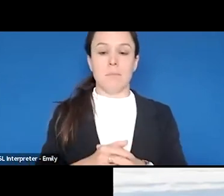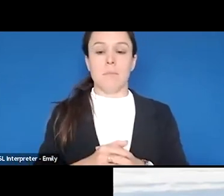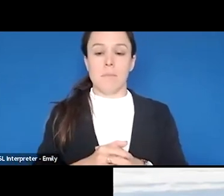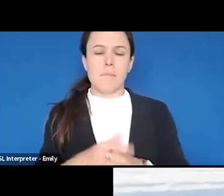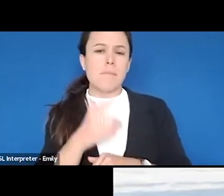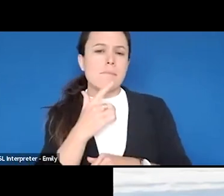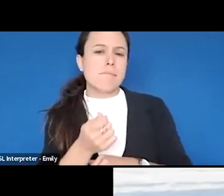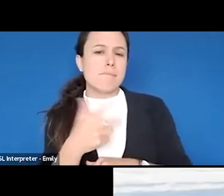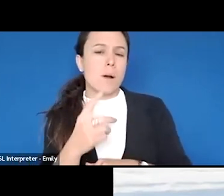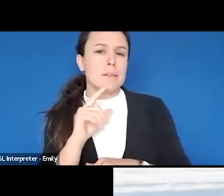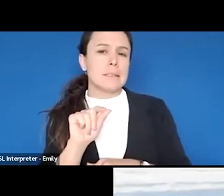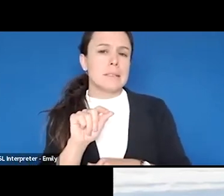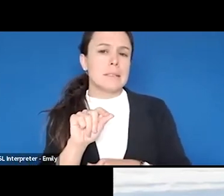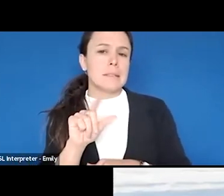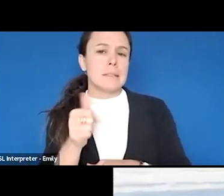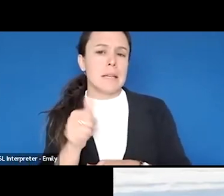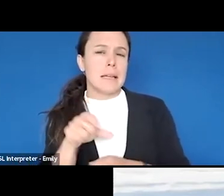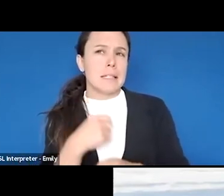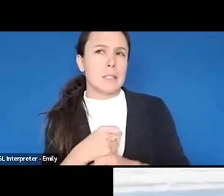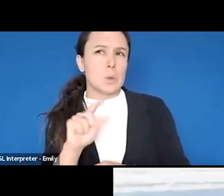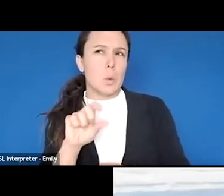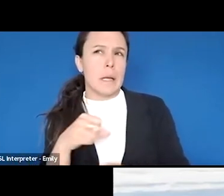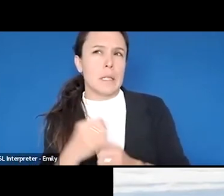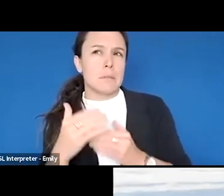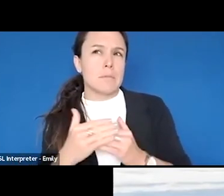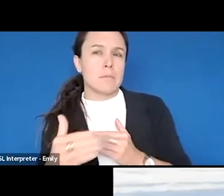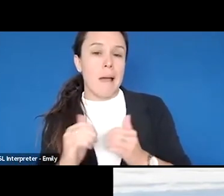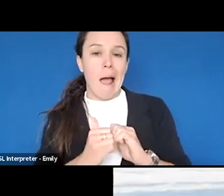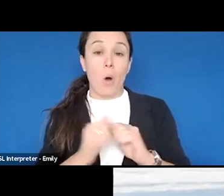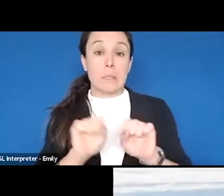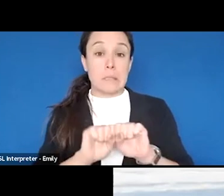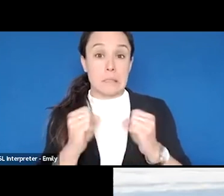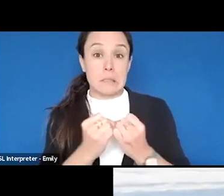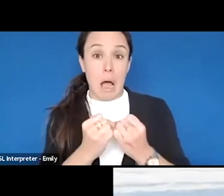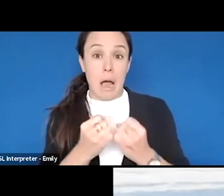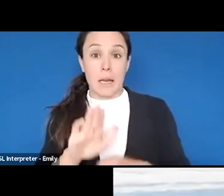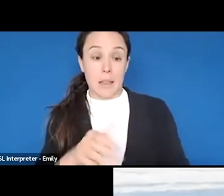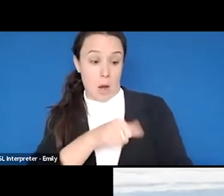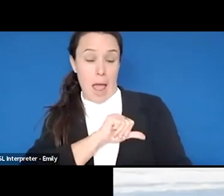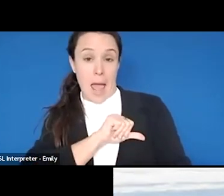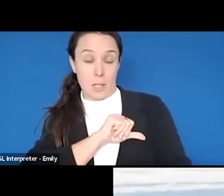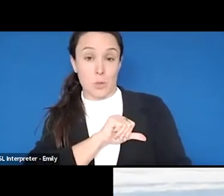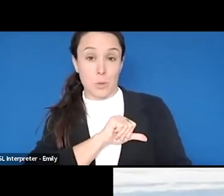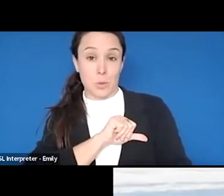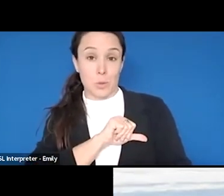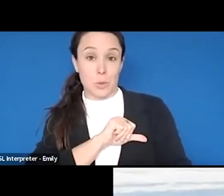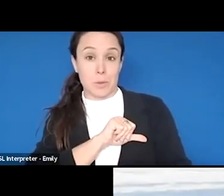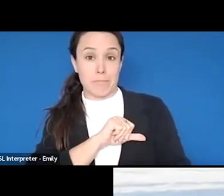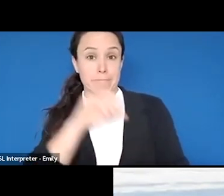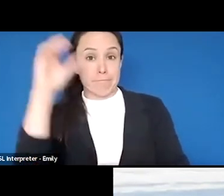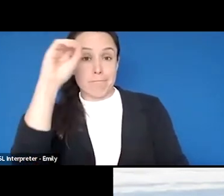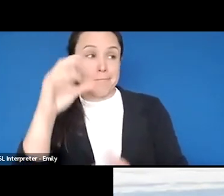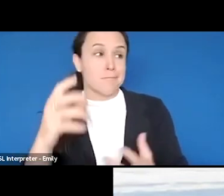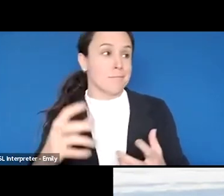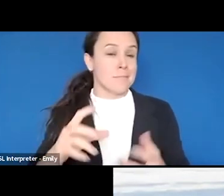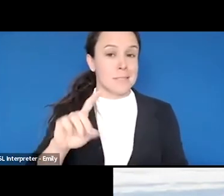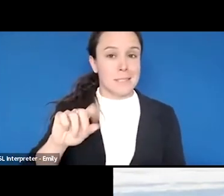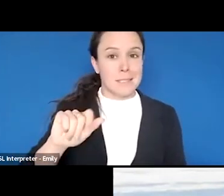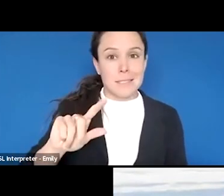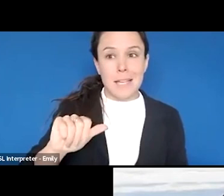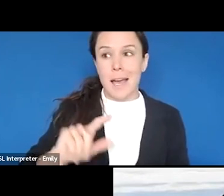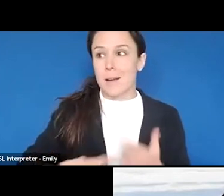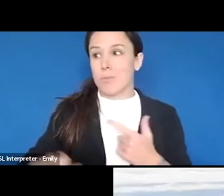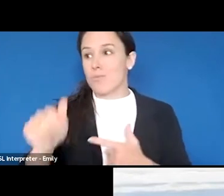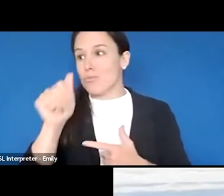20 years is how societal attitudes towards data and privacy and data rights may change.